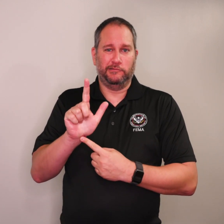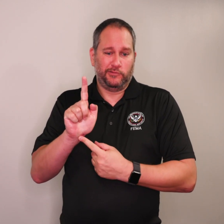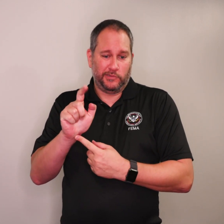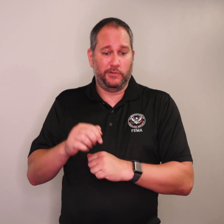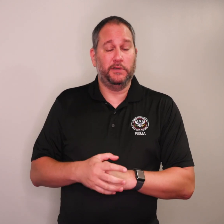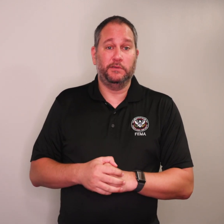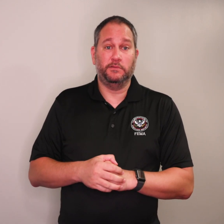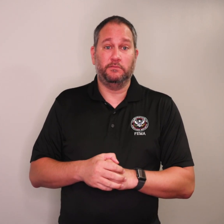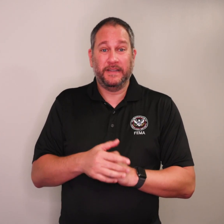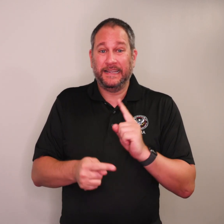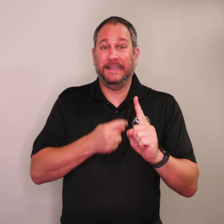2021